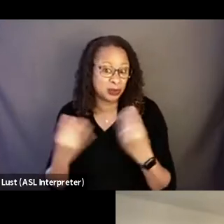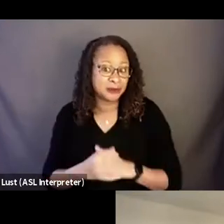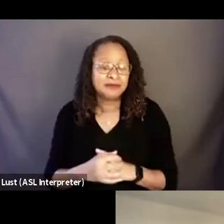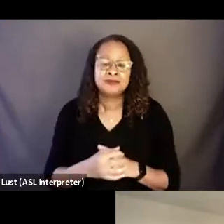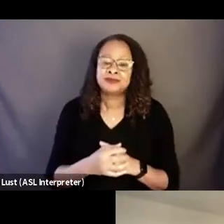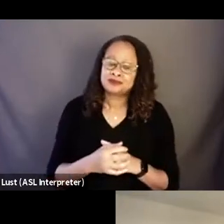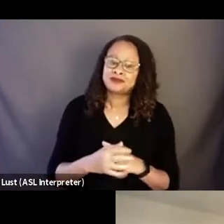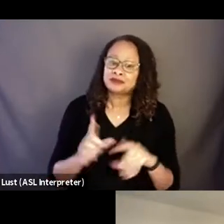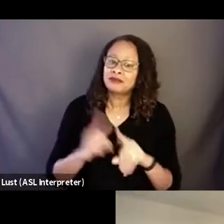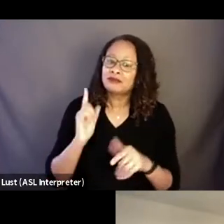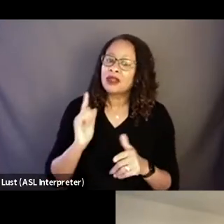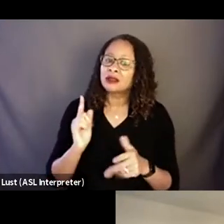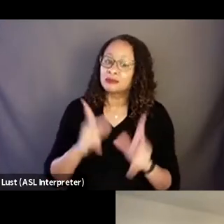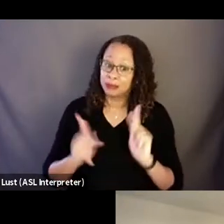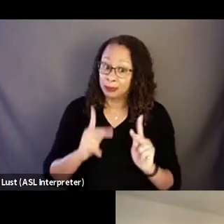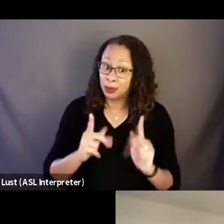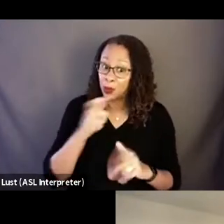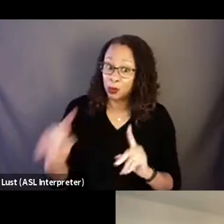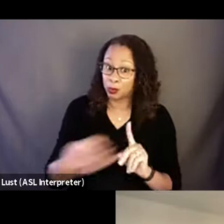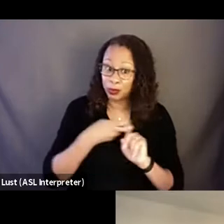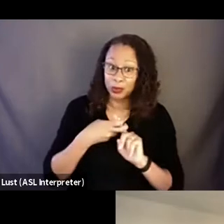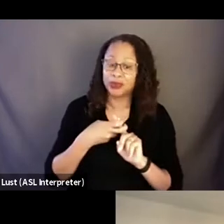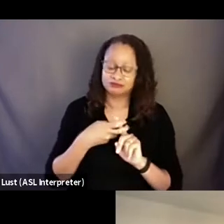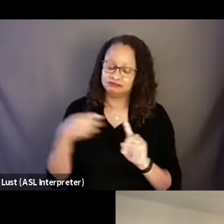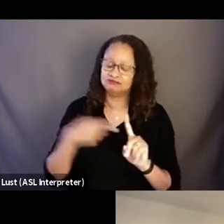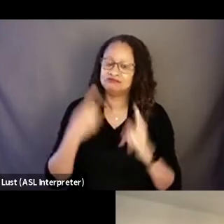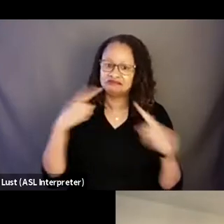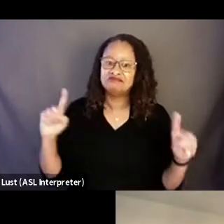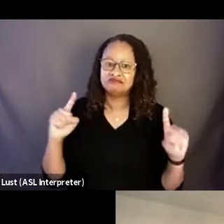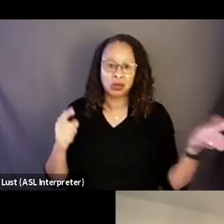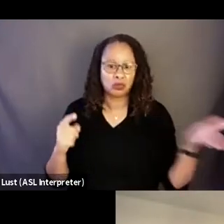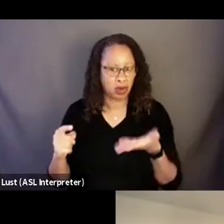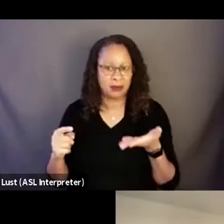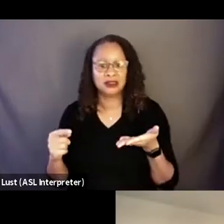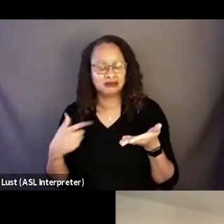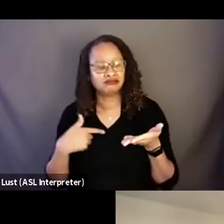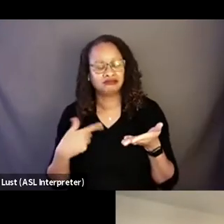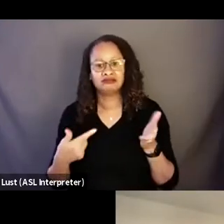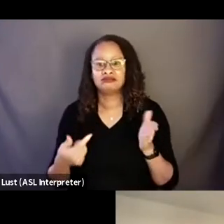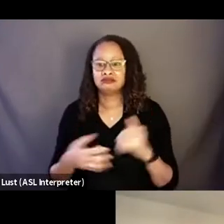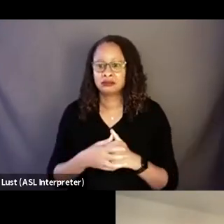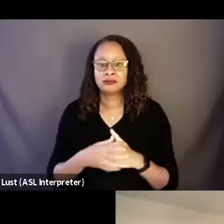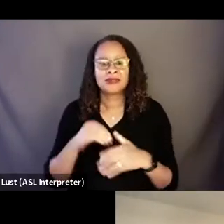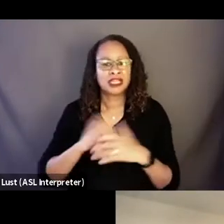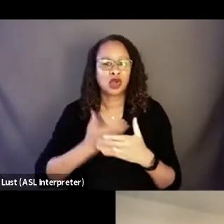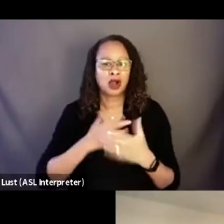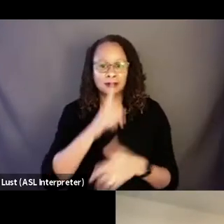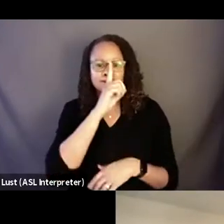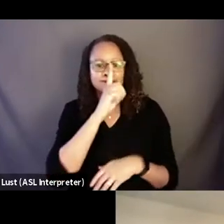But ultimately the people that we recruited knew, we brought them in, we brought them into our bubble of secrecy